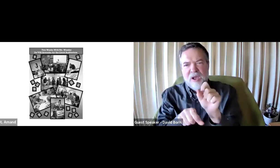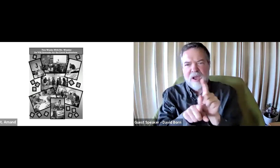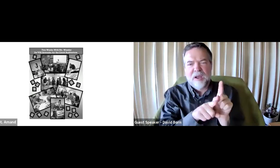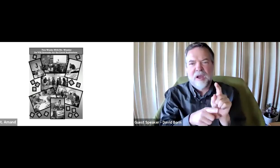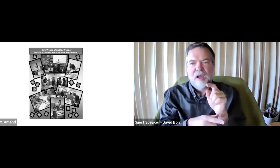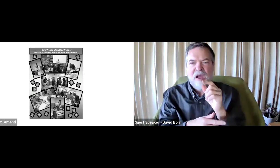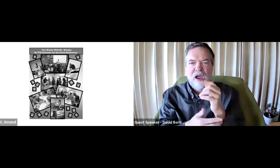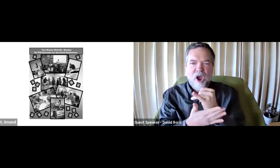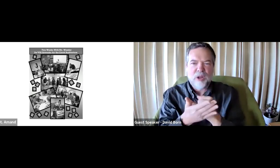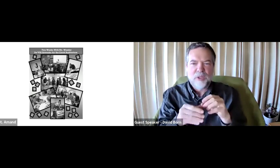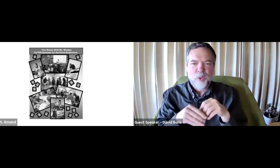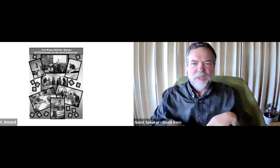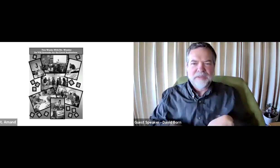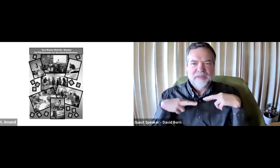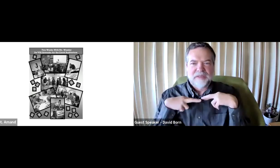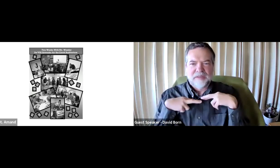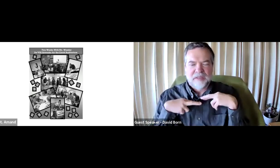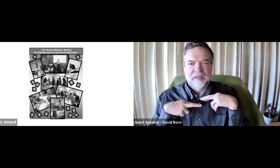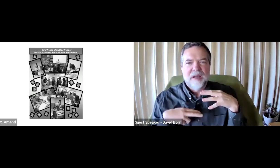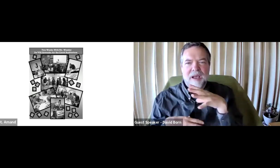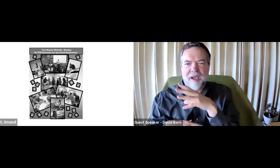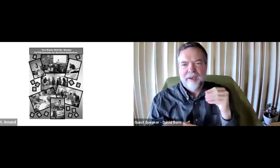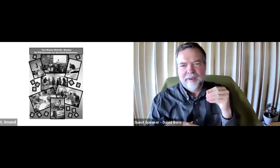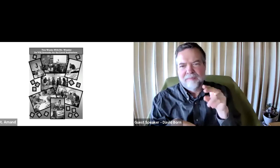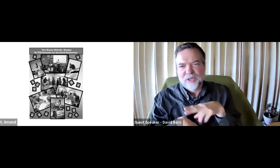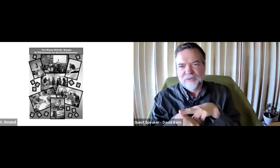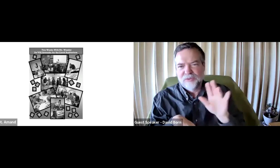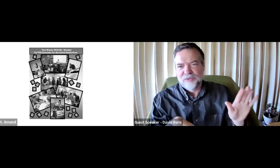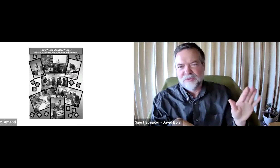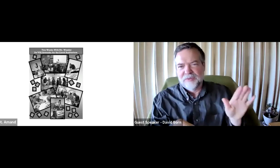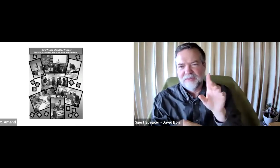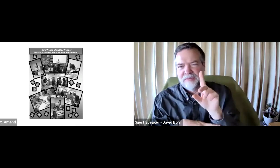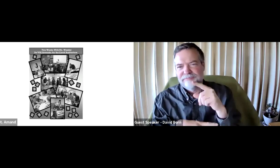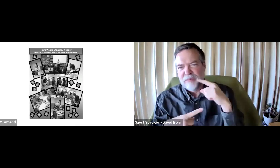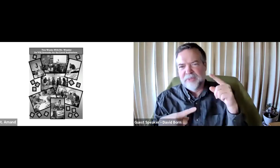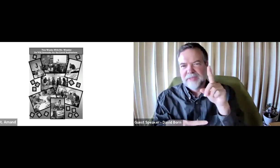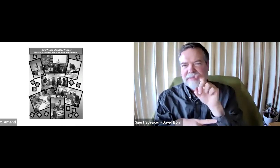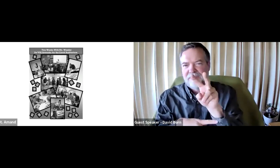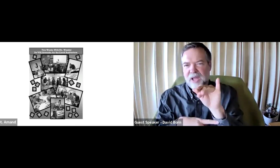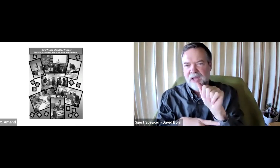into our Hall of Fame, you know, for all his hard work and the artist in residency that he did